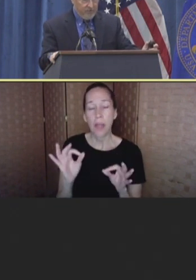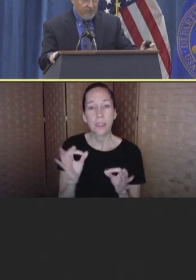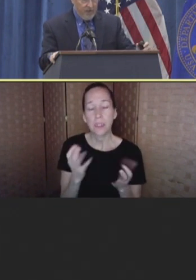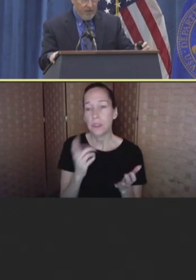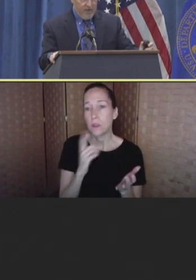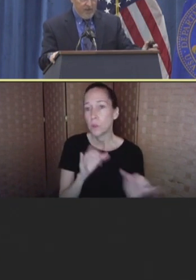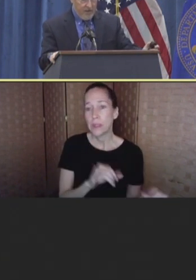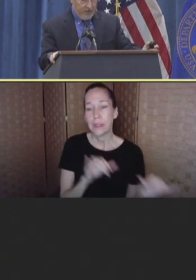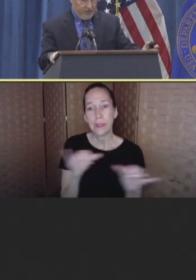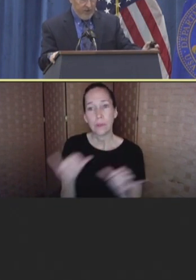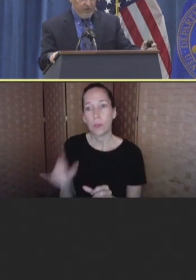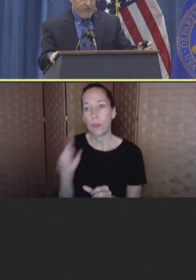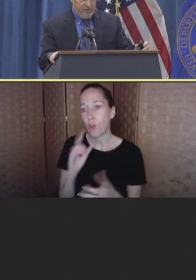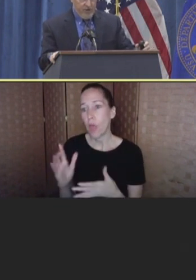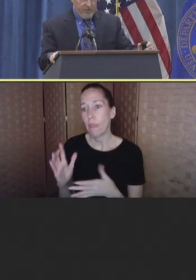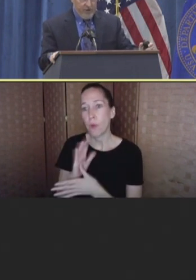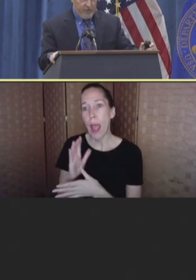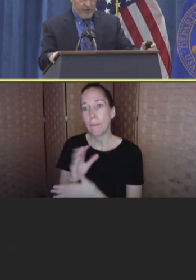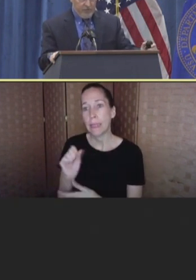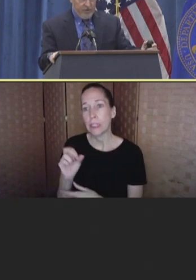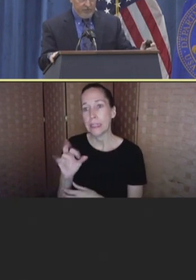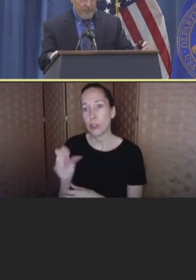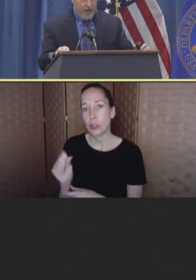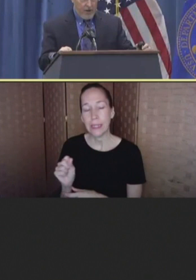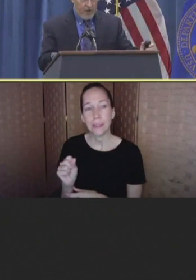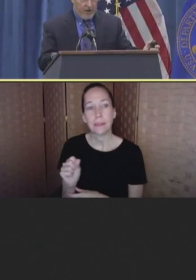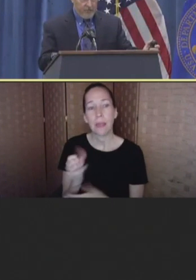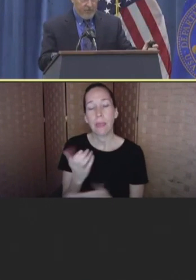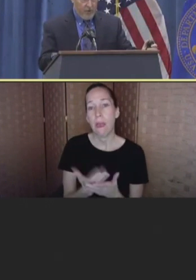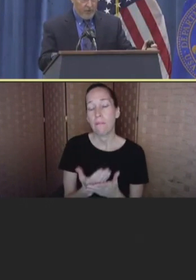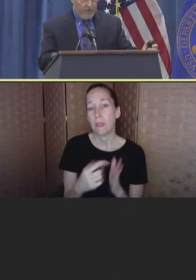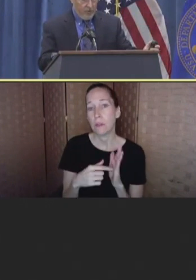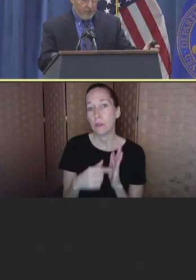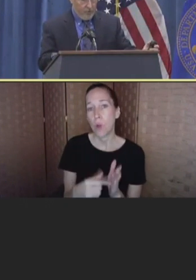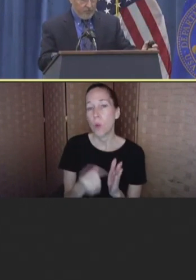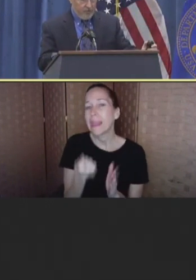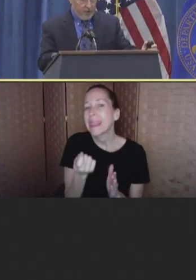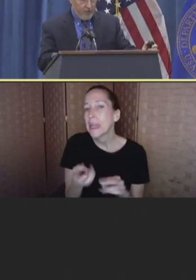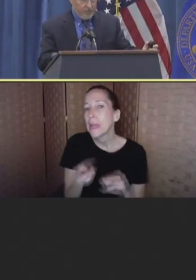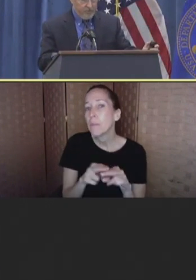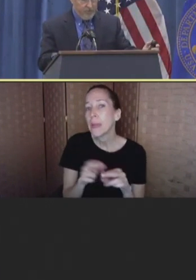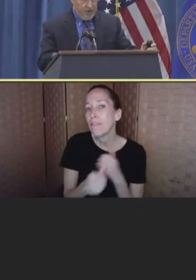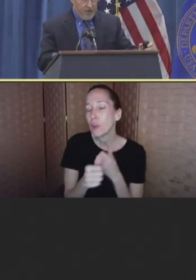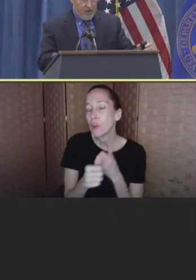Evidence, again, suggests an increased risk for myocarditis following the first booster dose.